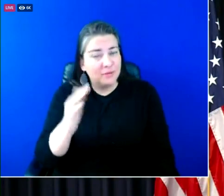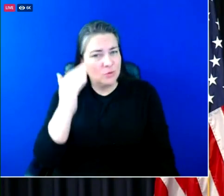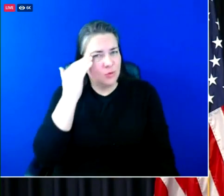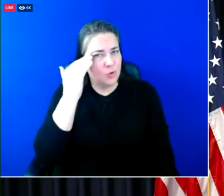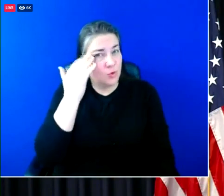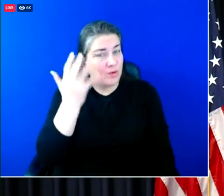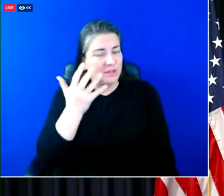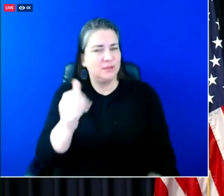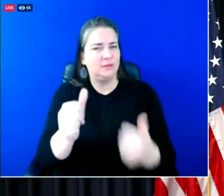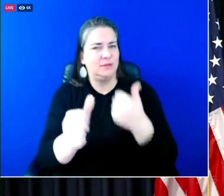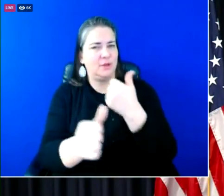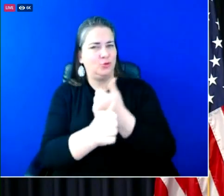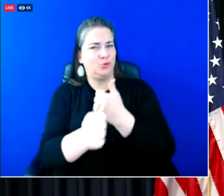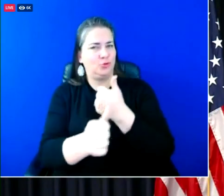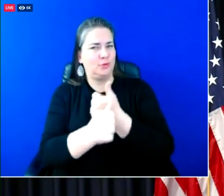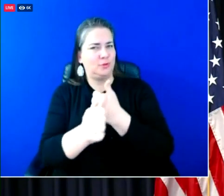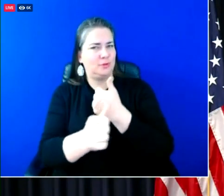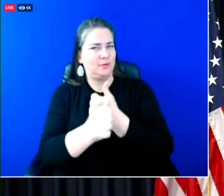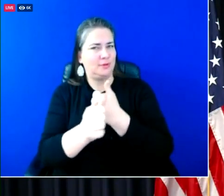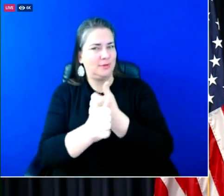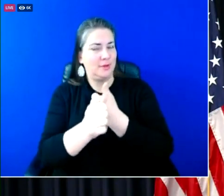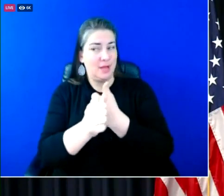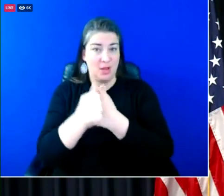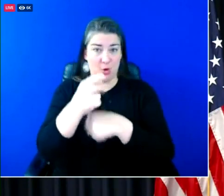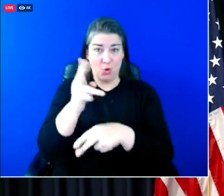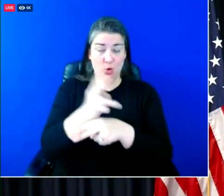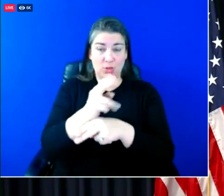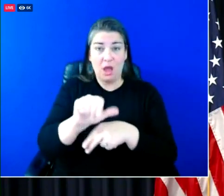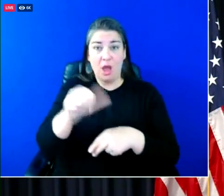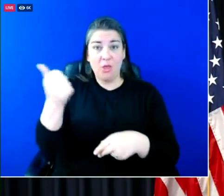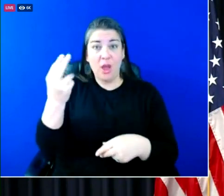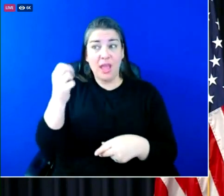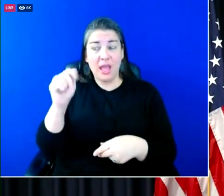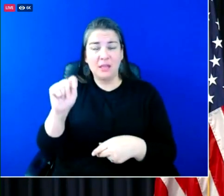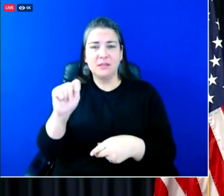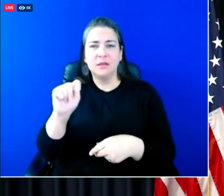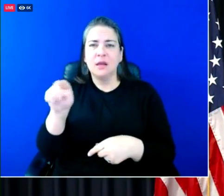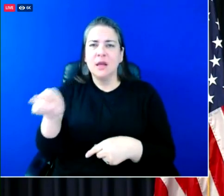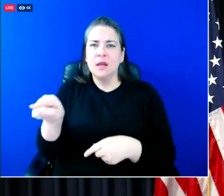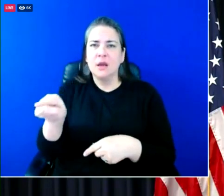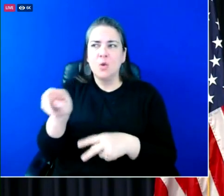alternative sources of heat Onda danger of carbon monoxide poisoning that comes